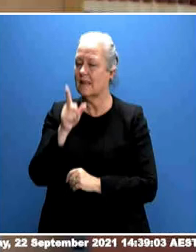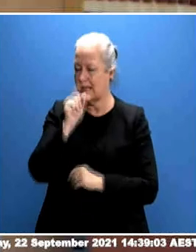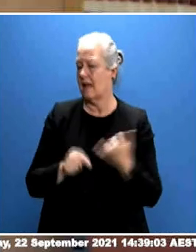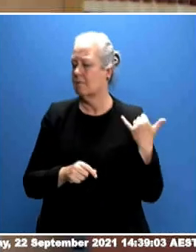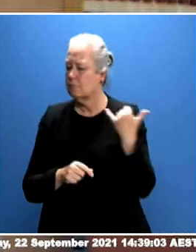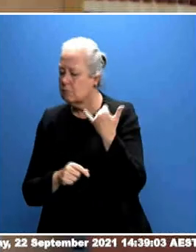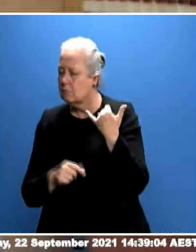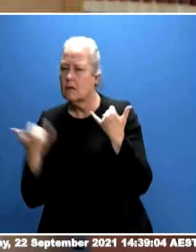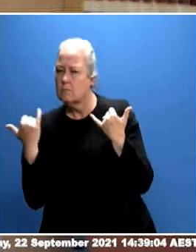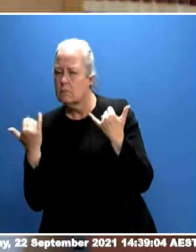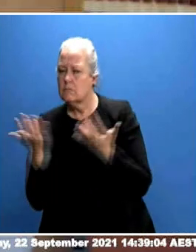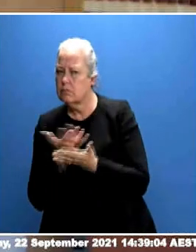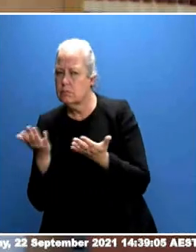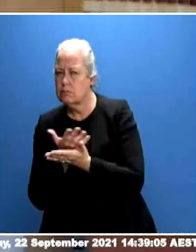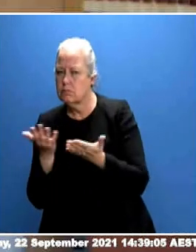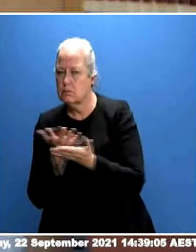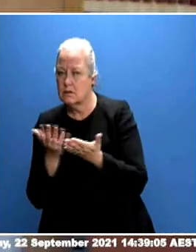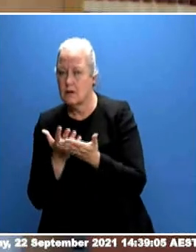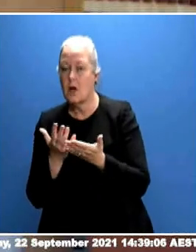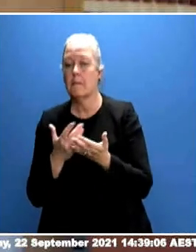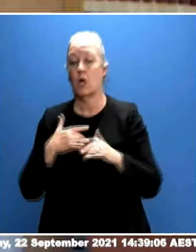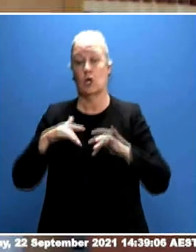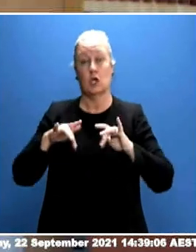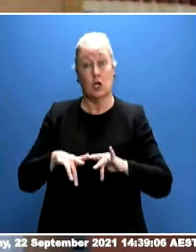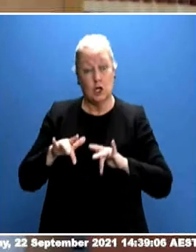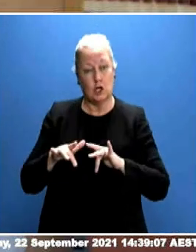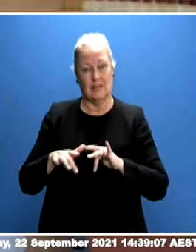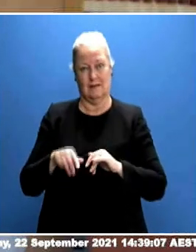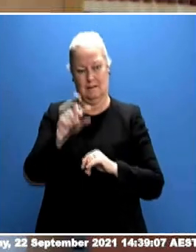to find a psychiatrist who's prepared to come up to the Centre on a regular